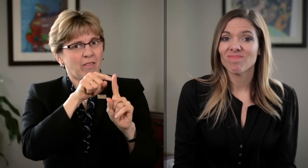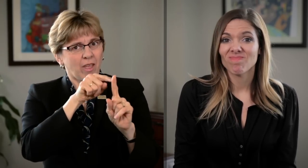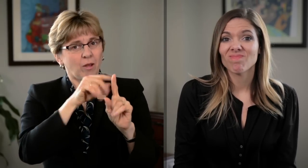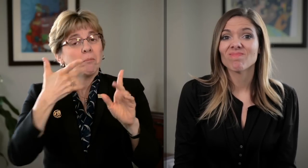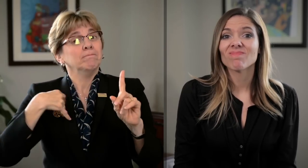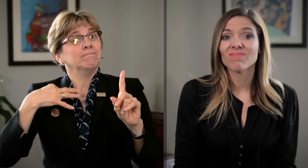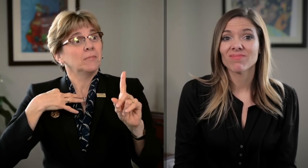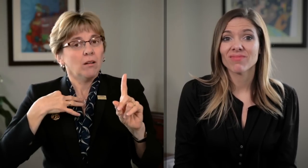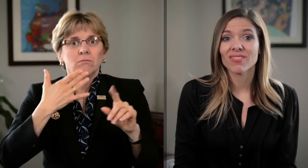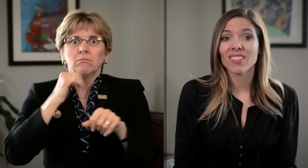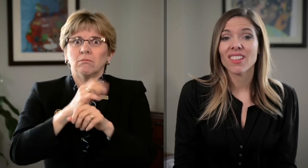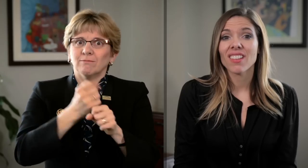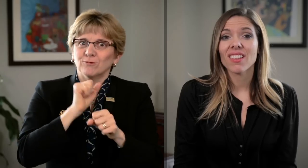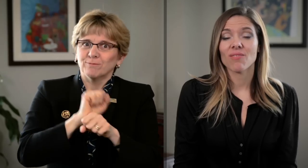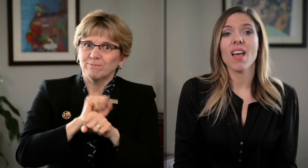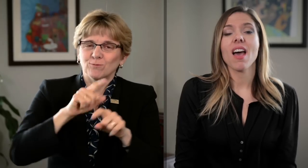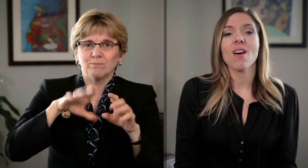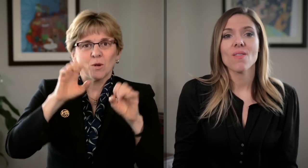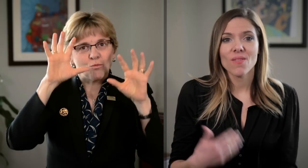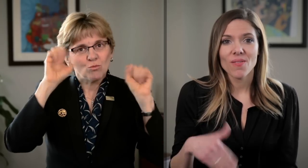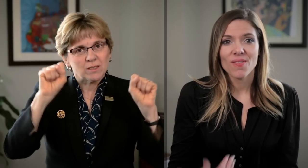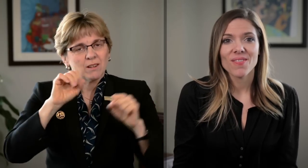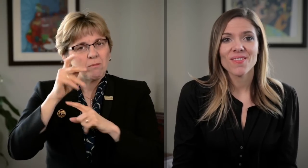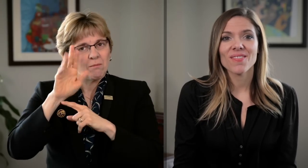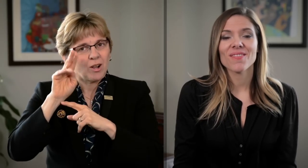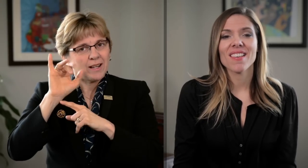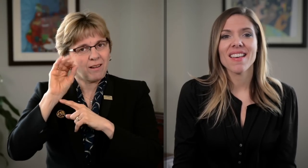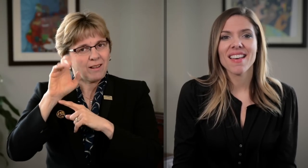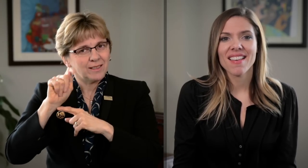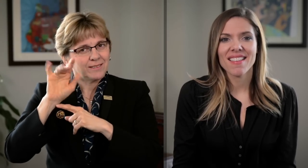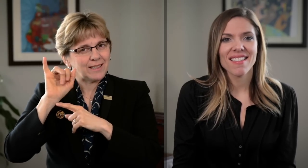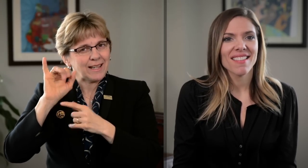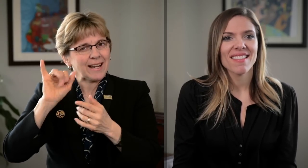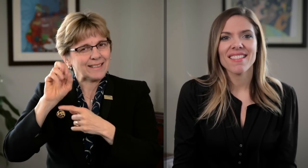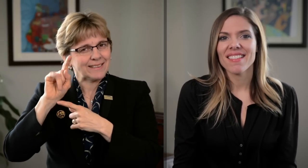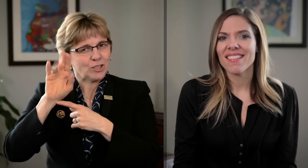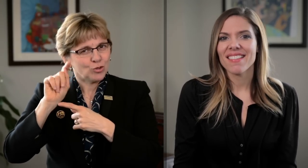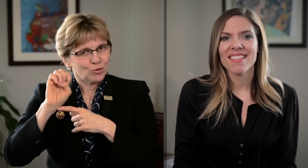I applied and was fortunate enough to be selected as the President of the Park Nicolett Institute.